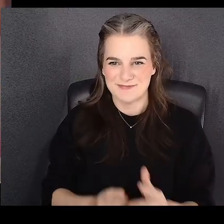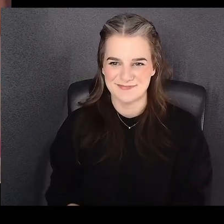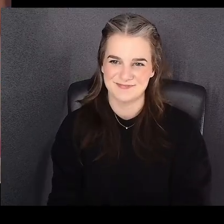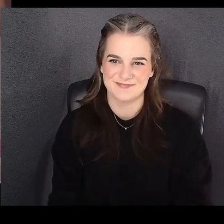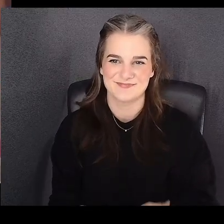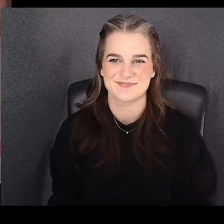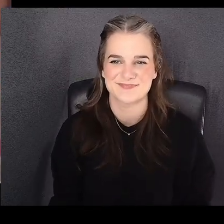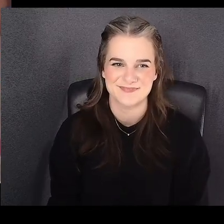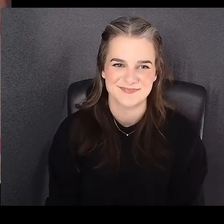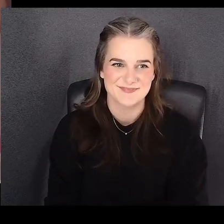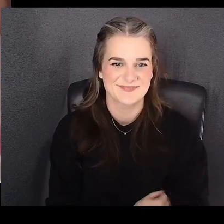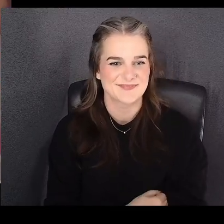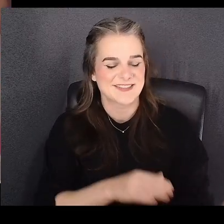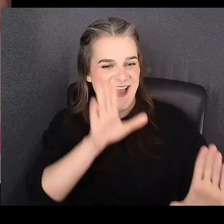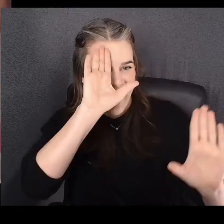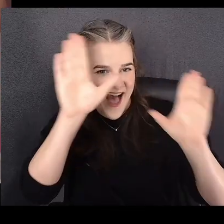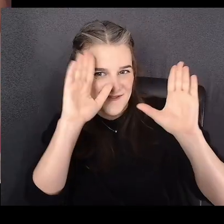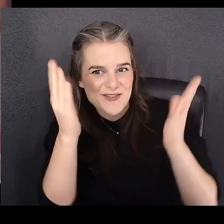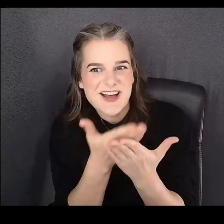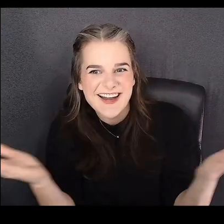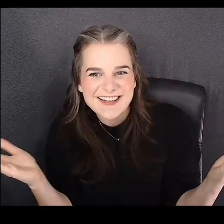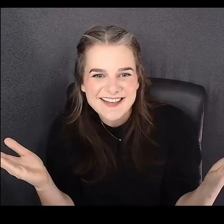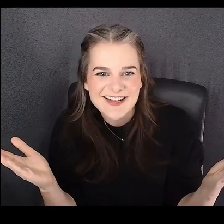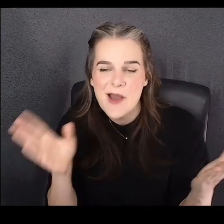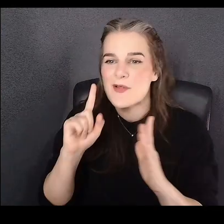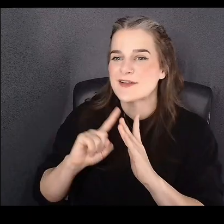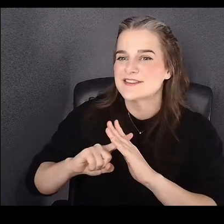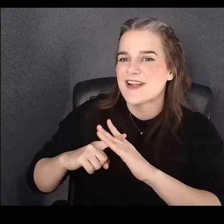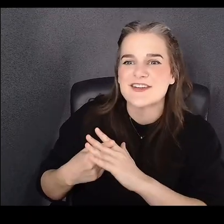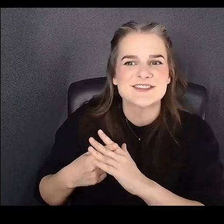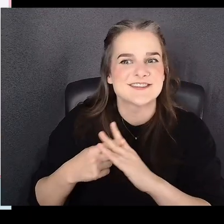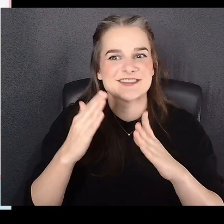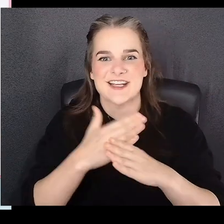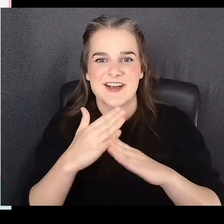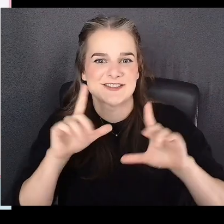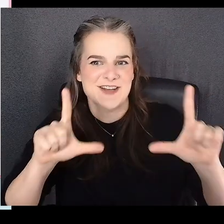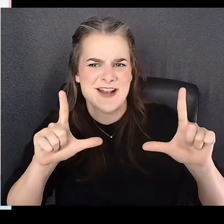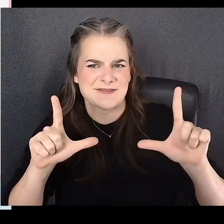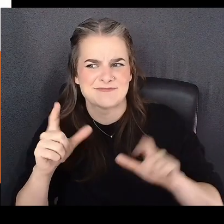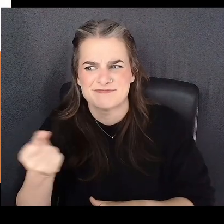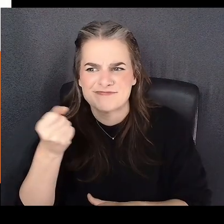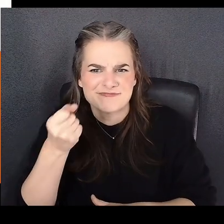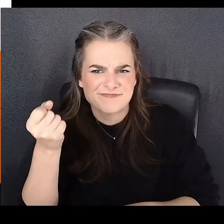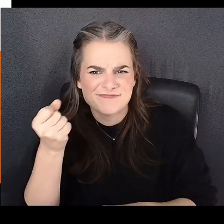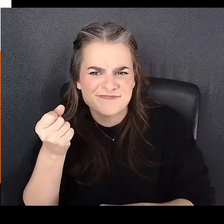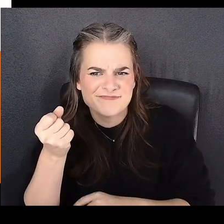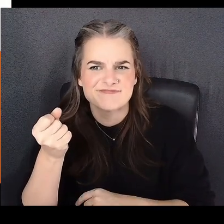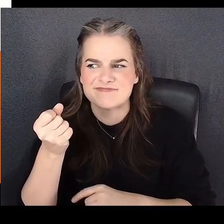Hi, everyone. We're just going to start sharing our screen. Give us one second. Hopefully no technical difficulties